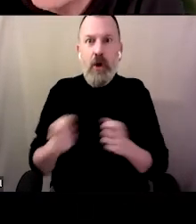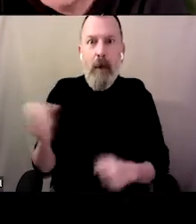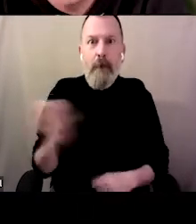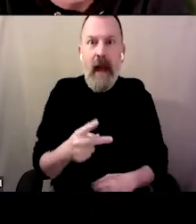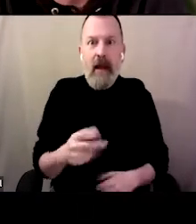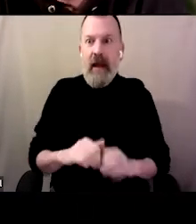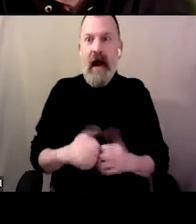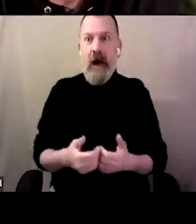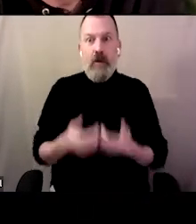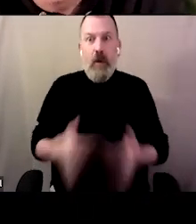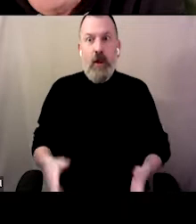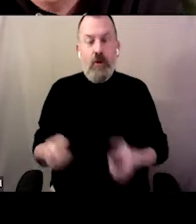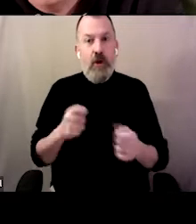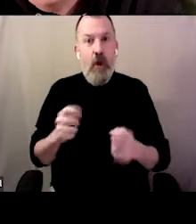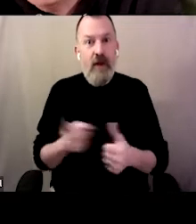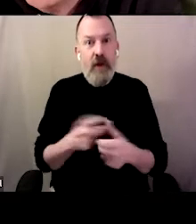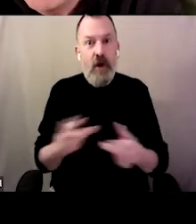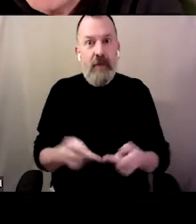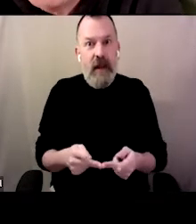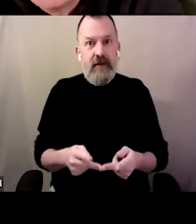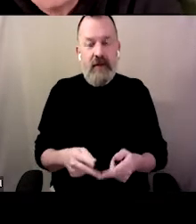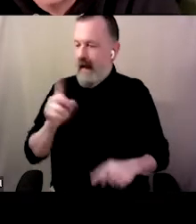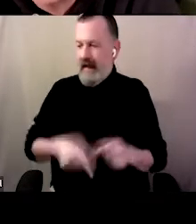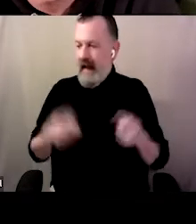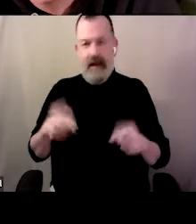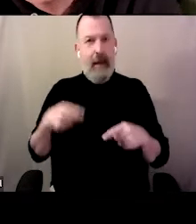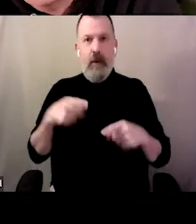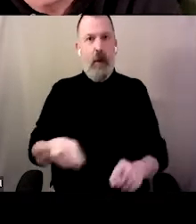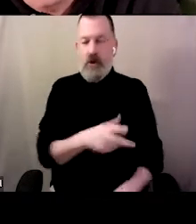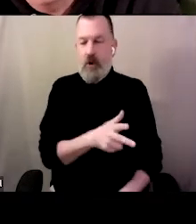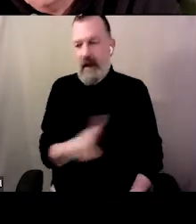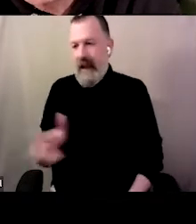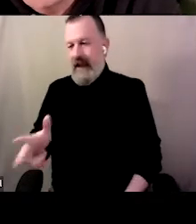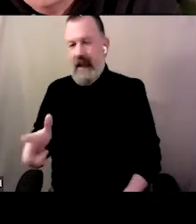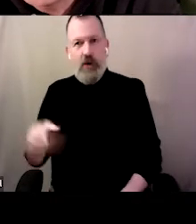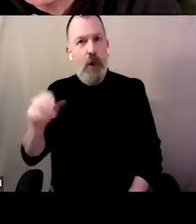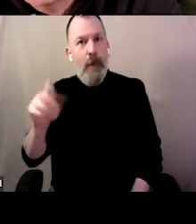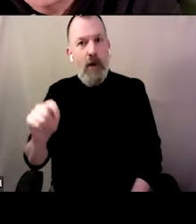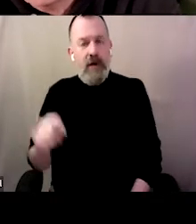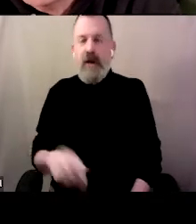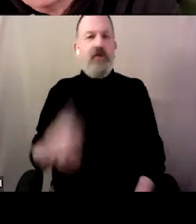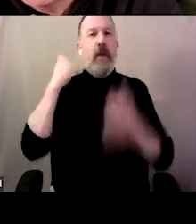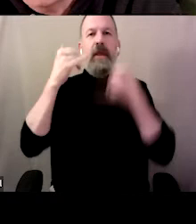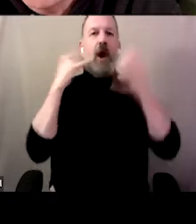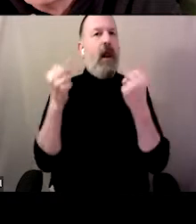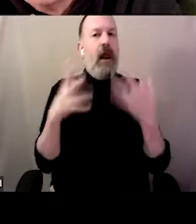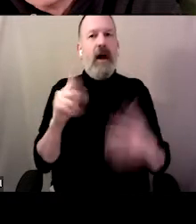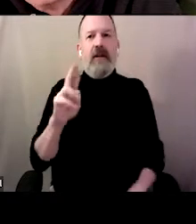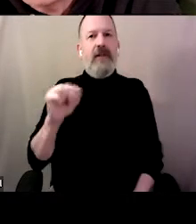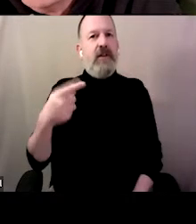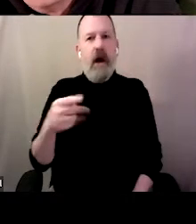CalebBarlow: And you can't have that happen. Why you coming into port. So, needless to say, they call lots of tugboats they bring themselves into port and make sure they've got all the